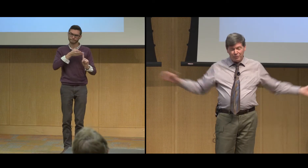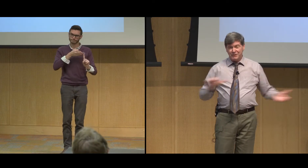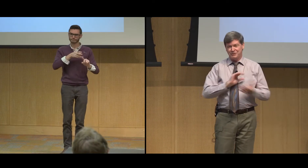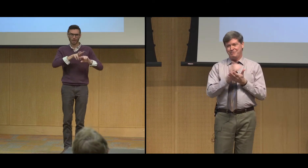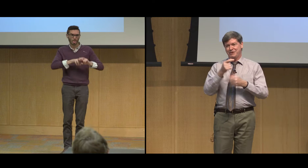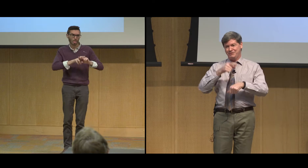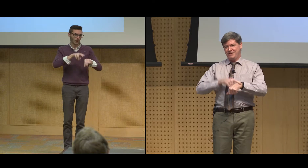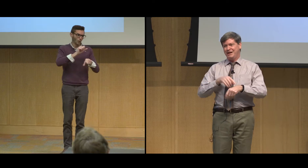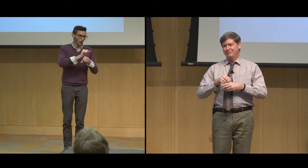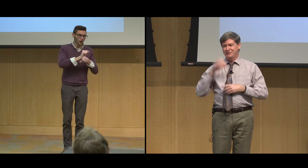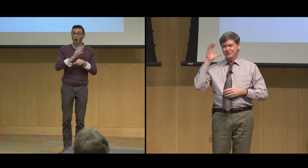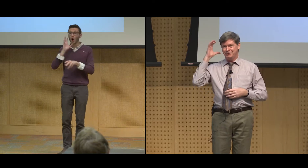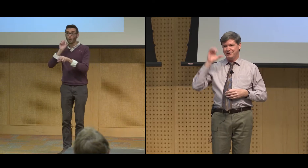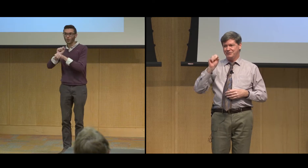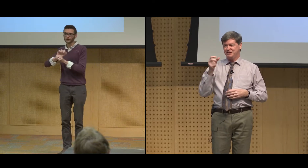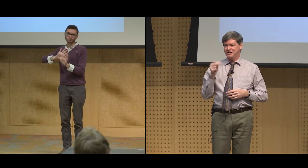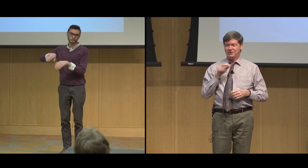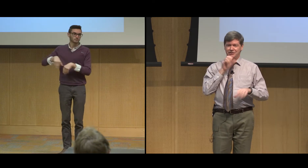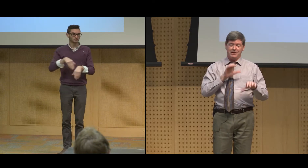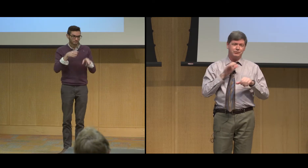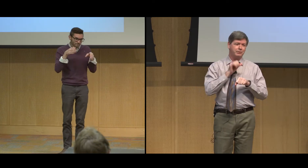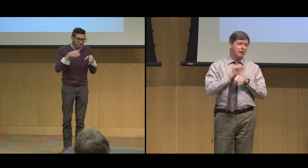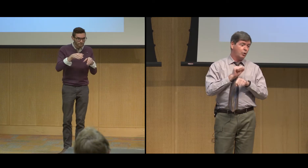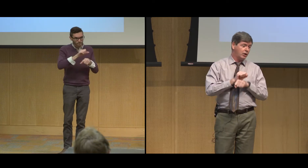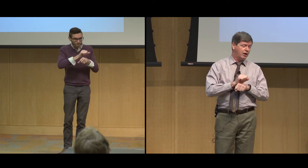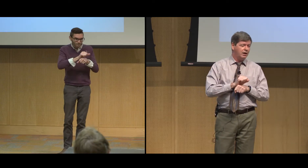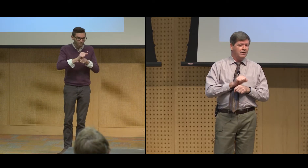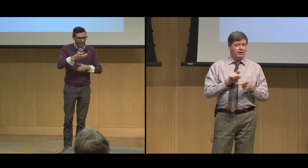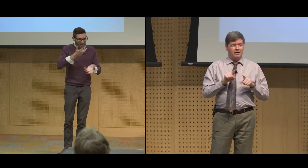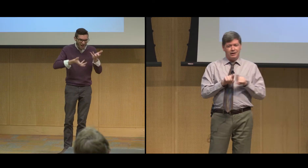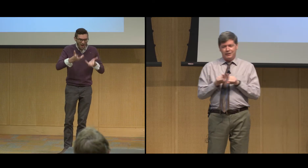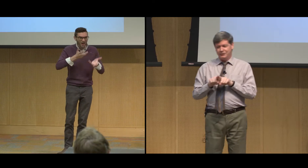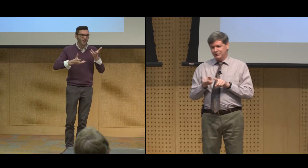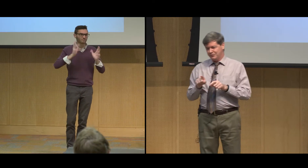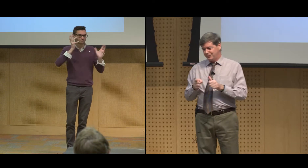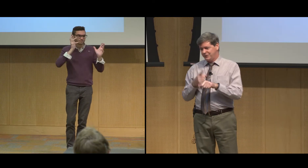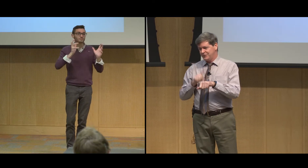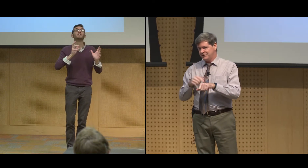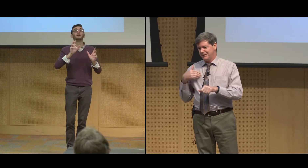and spent enormous amount of time in the radio station and not doing my work.